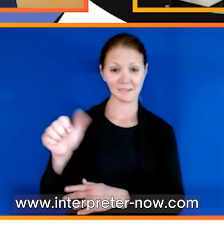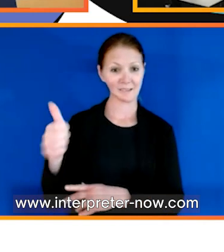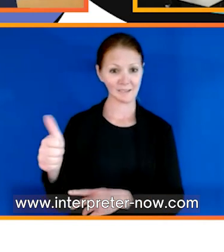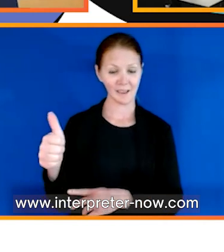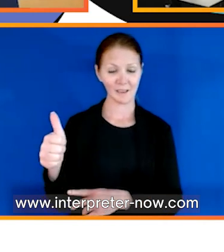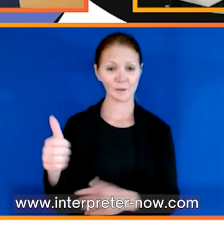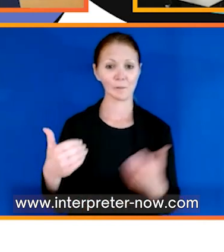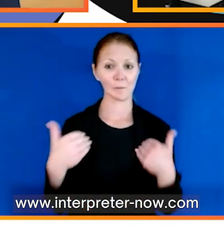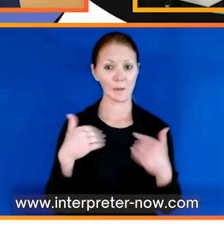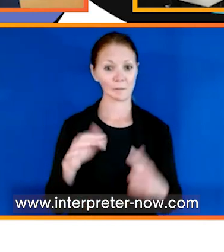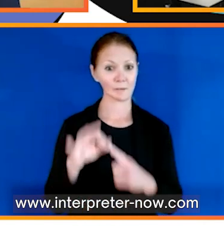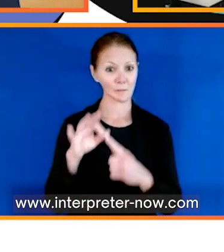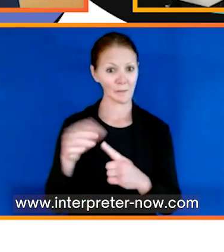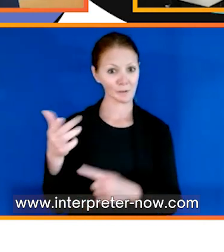We have a special guest today.